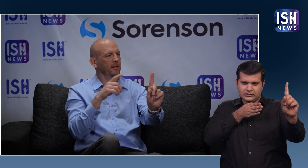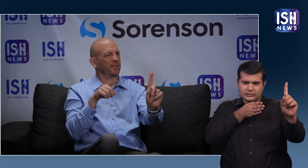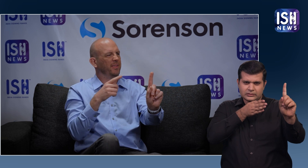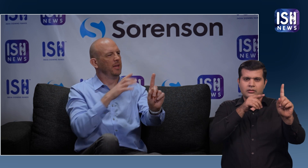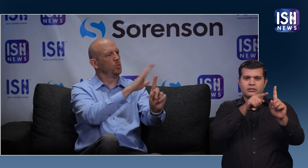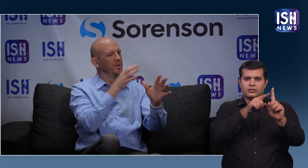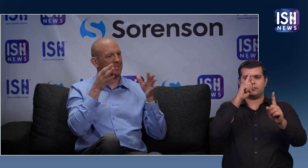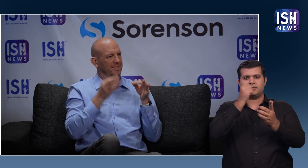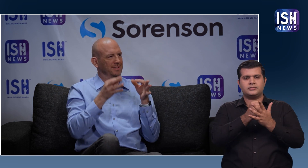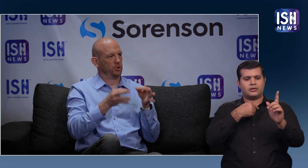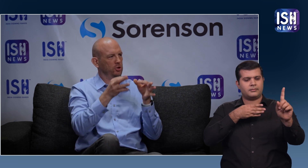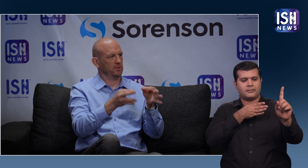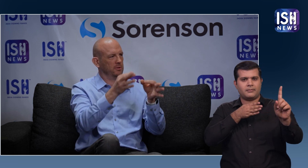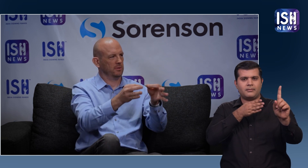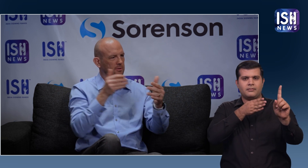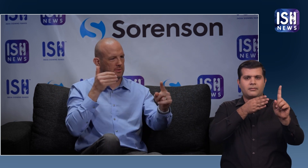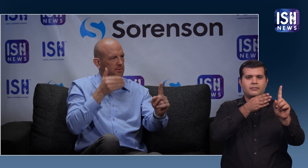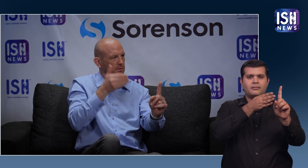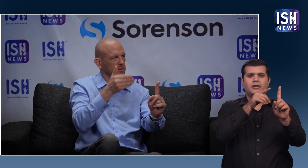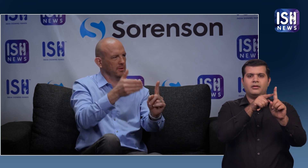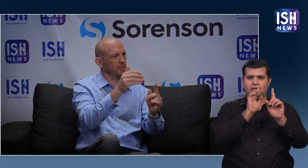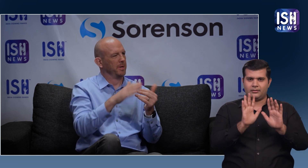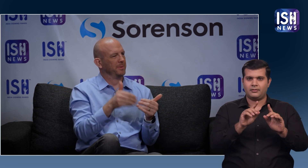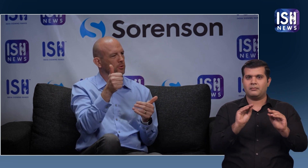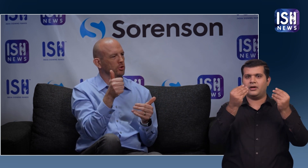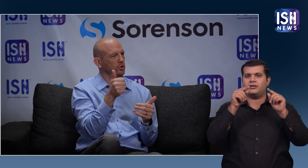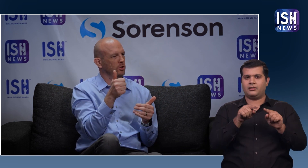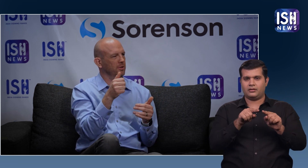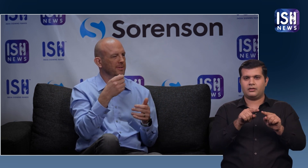Then you take decisions accordingly in every step of life. It becomes easier